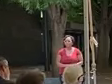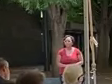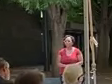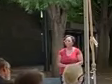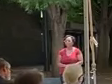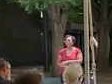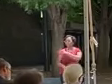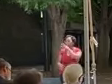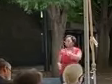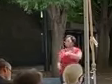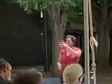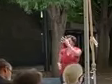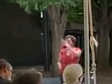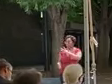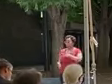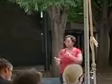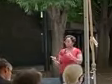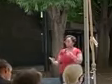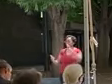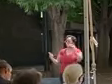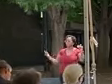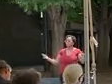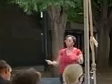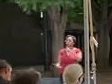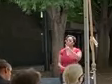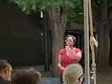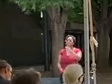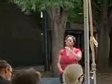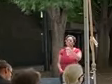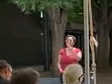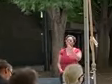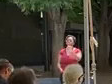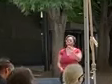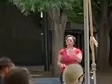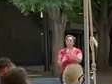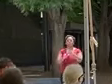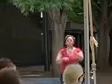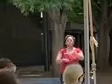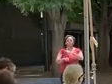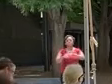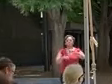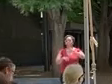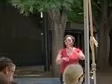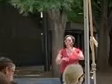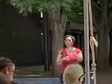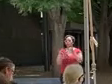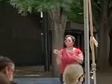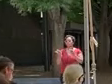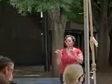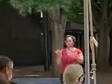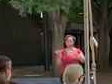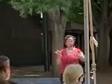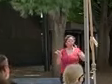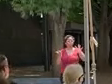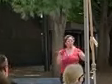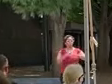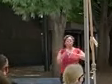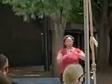Ladies and gentlemen, it is my pleasure now to introduce Kym Hall from the National Park Service. Kym is a 34-year veteran of the National Park Service.